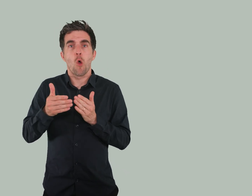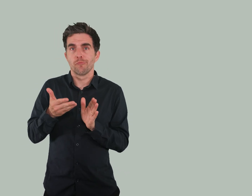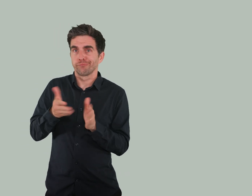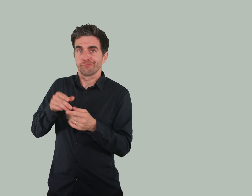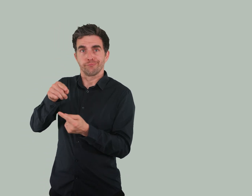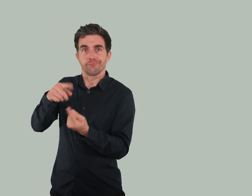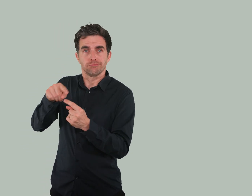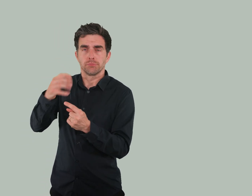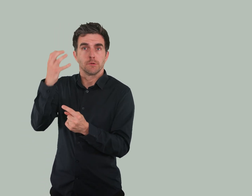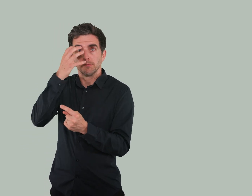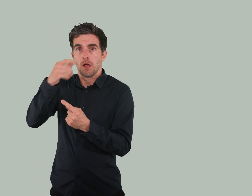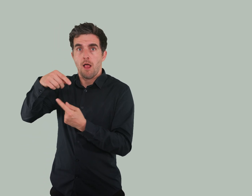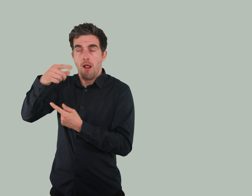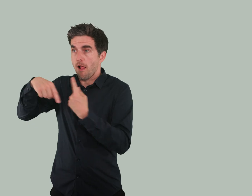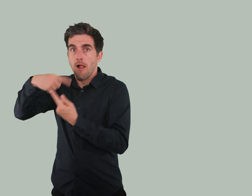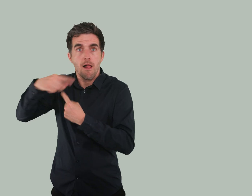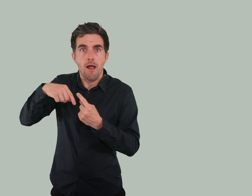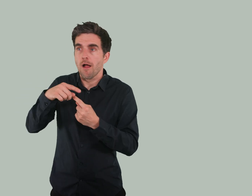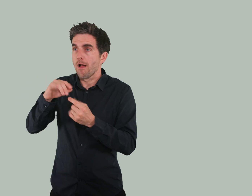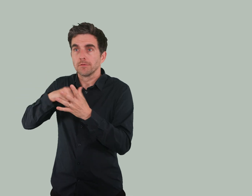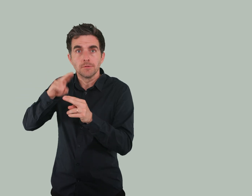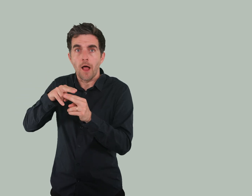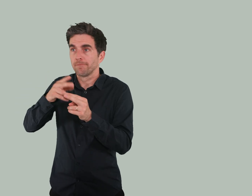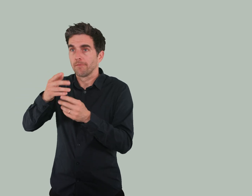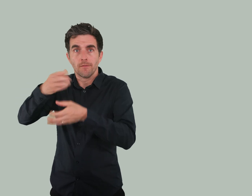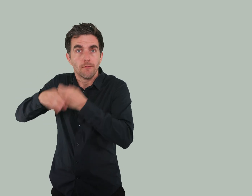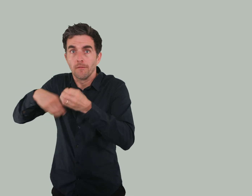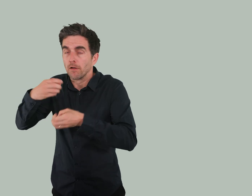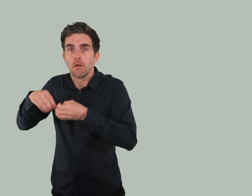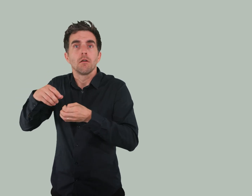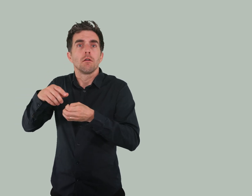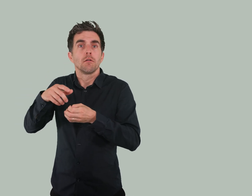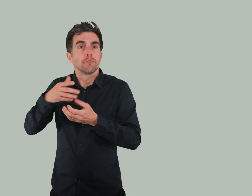They are also more concentrated in sectors with higher turnover